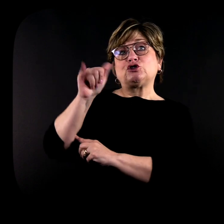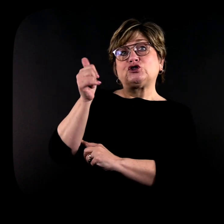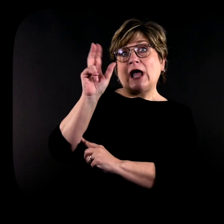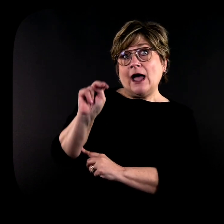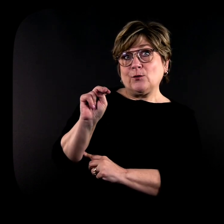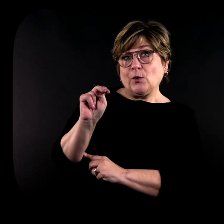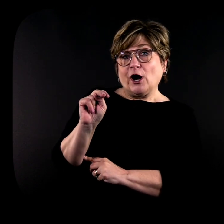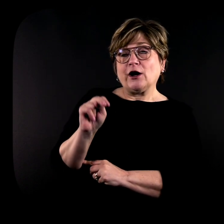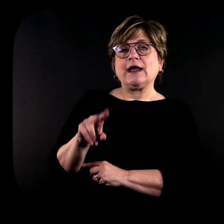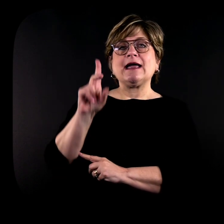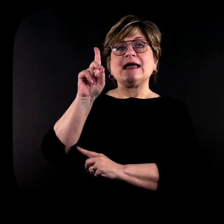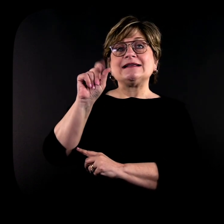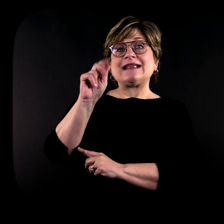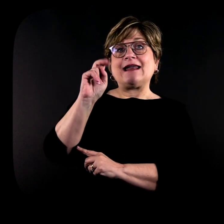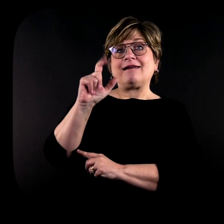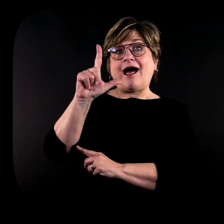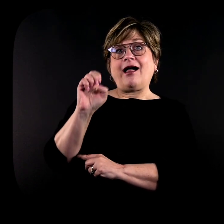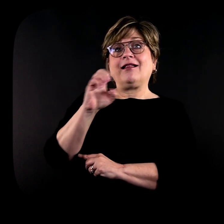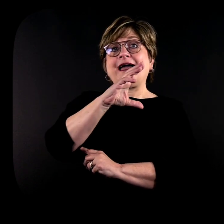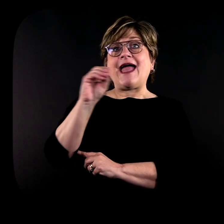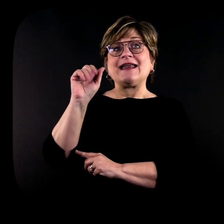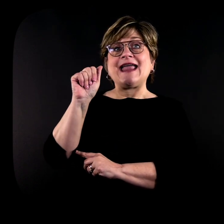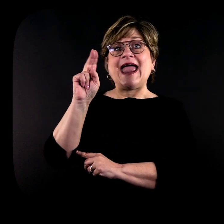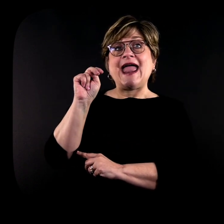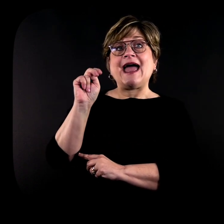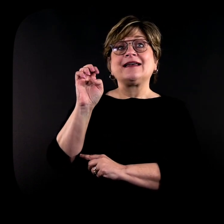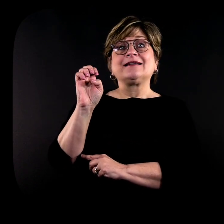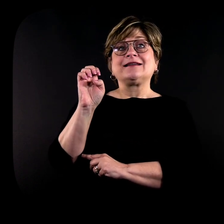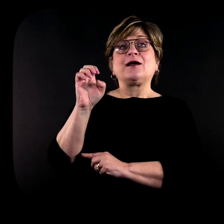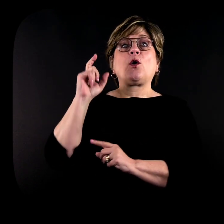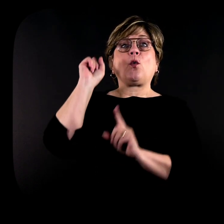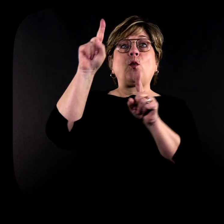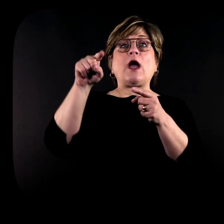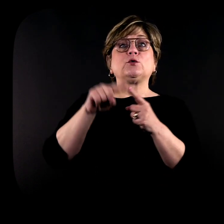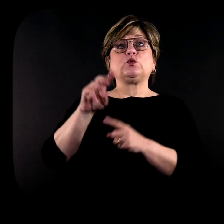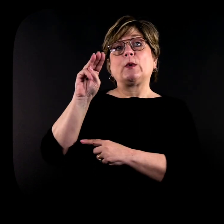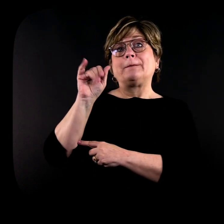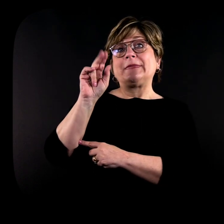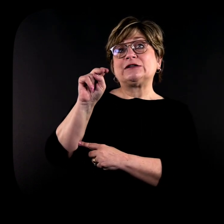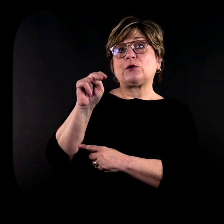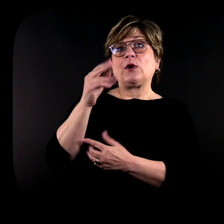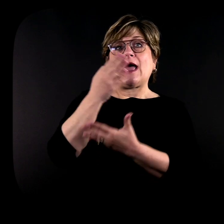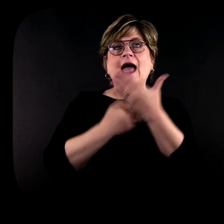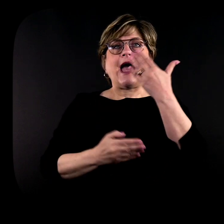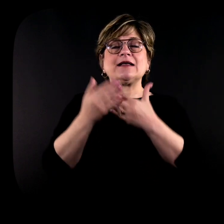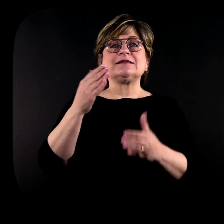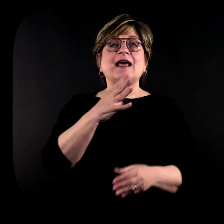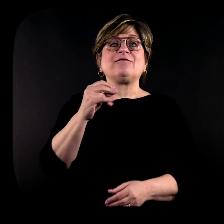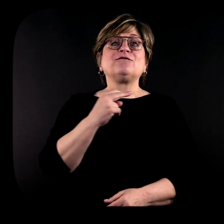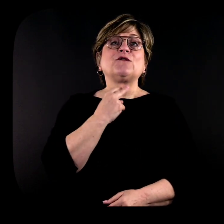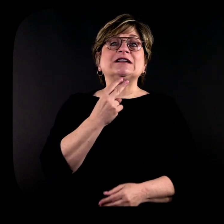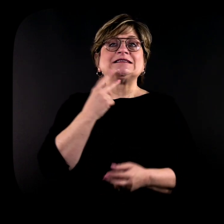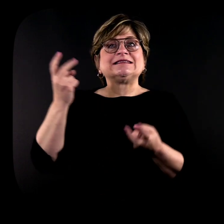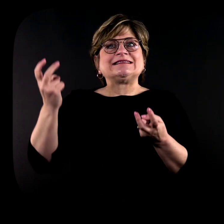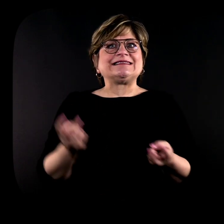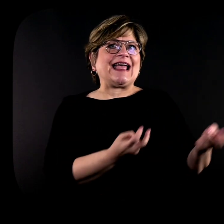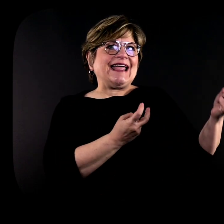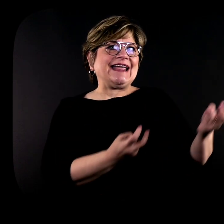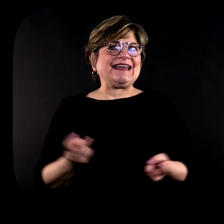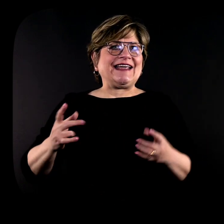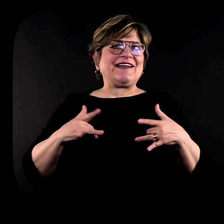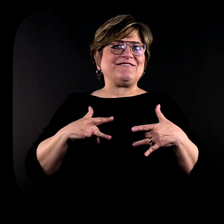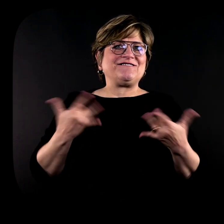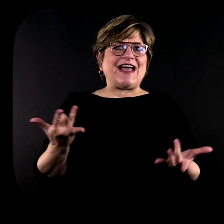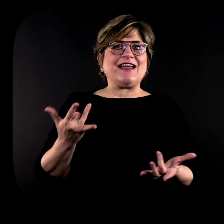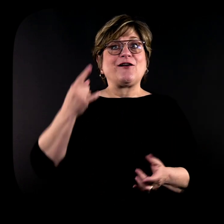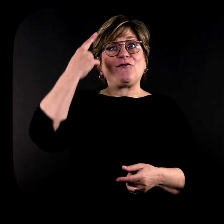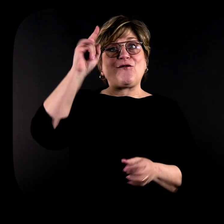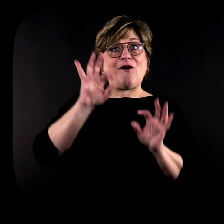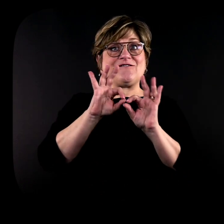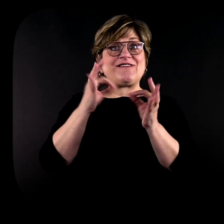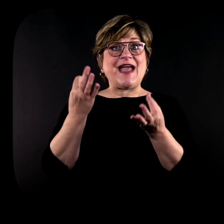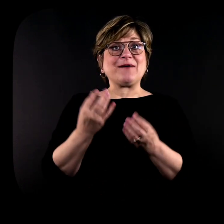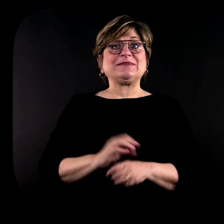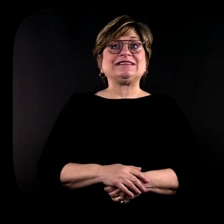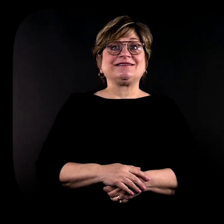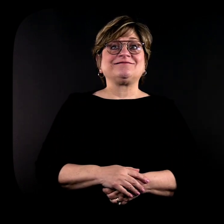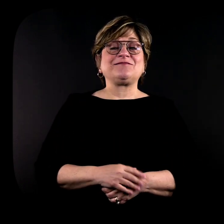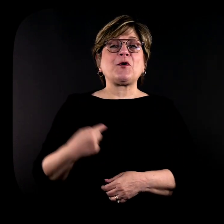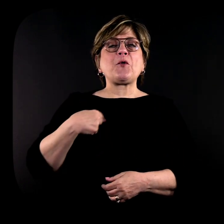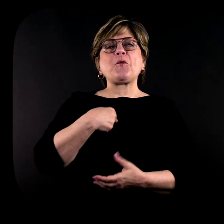In January, Danelle and Anne went to Minnesota Hands & Voices skating event for families where